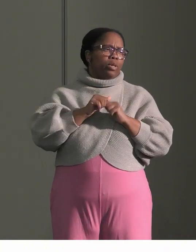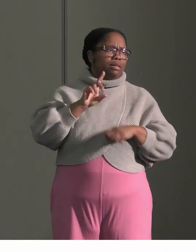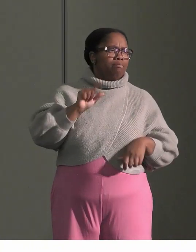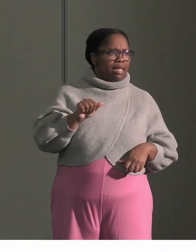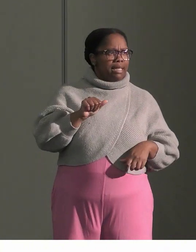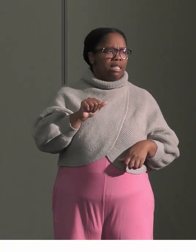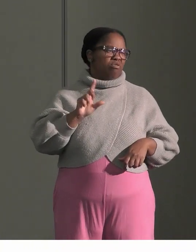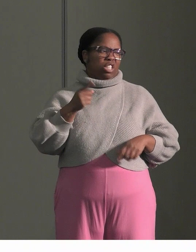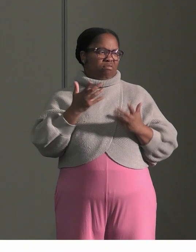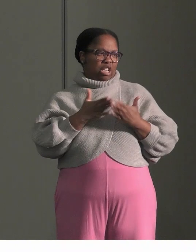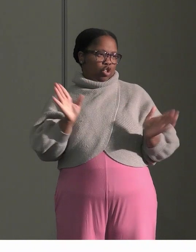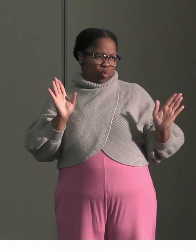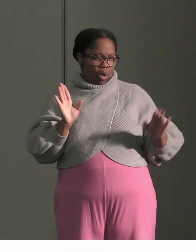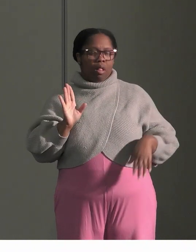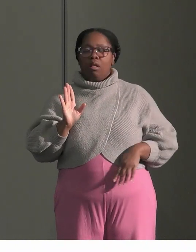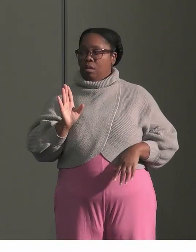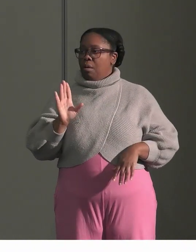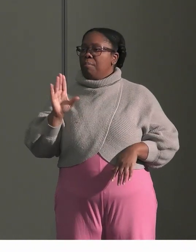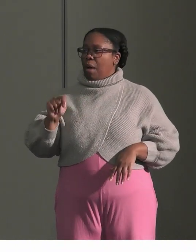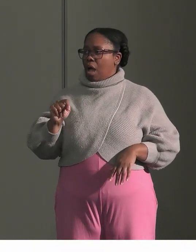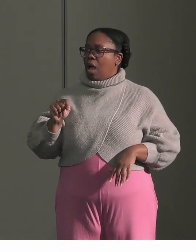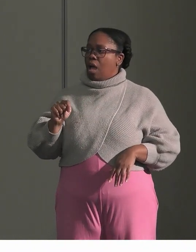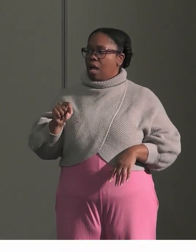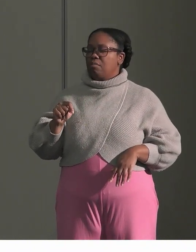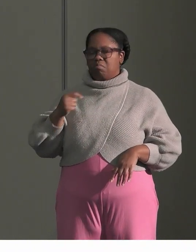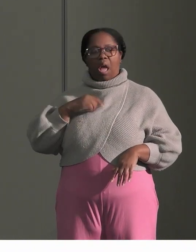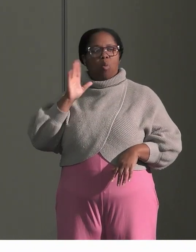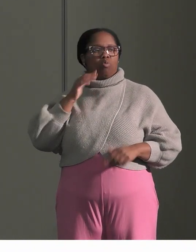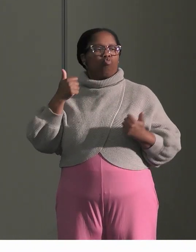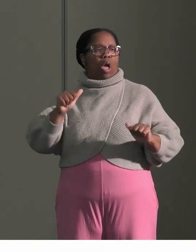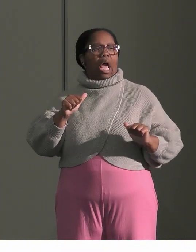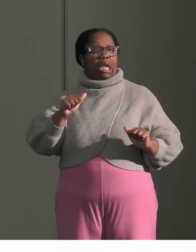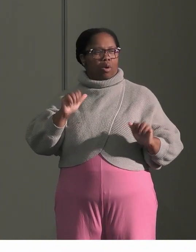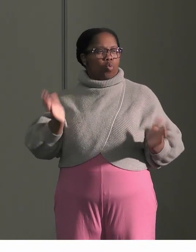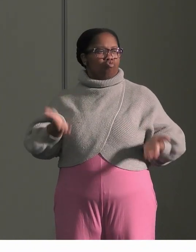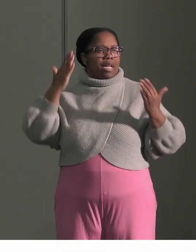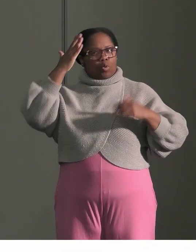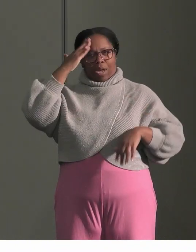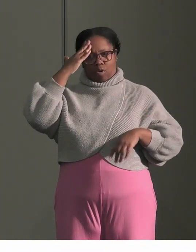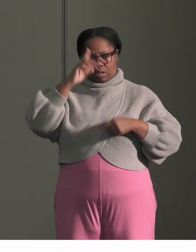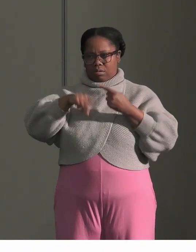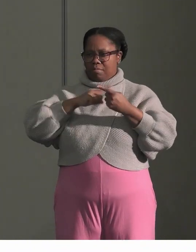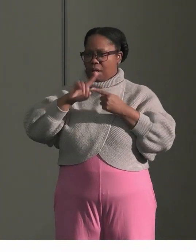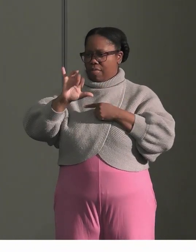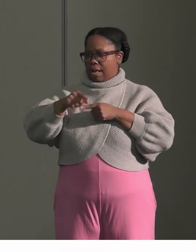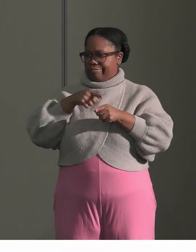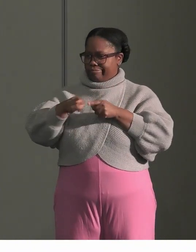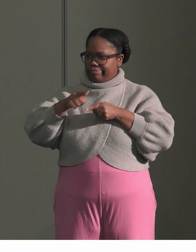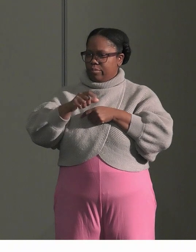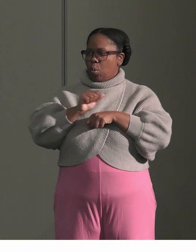in general. But I will raising awareness around the work. In the terms of publishing